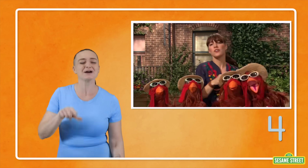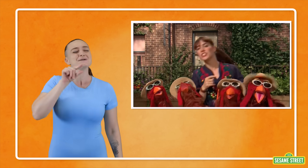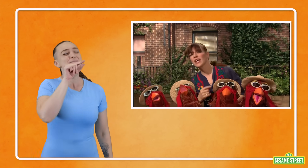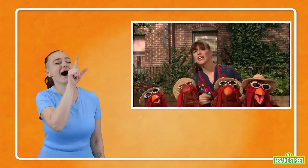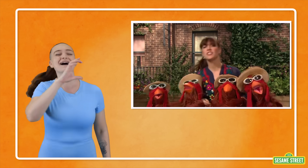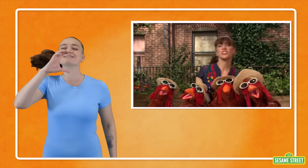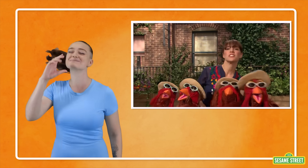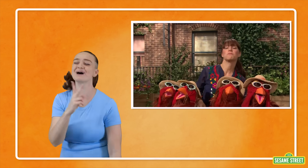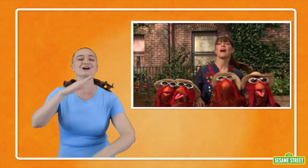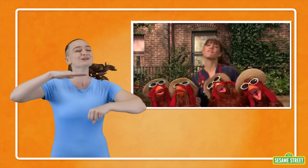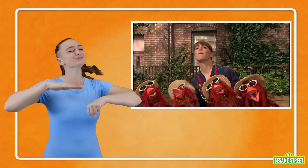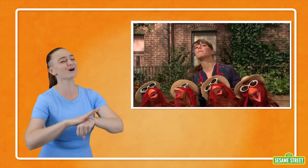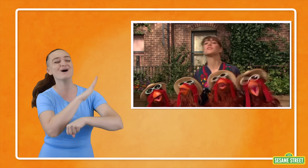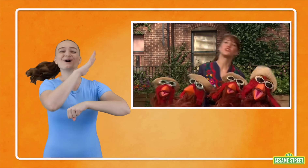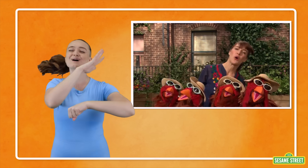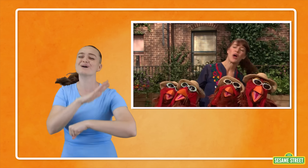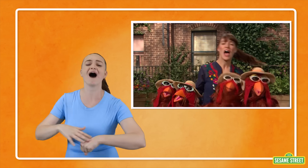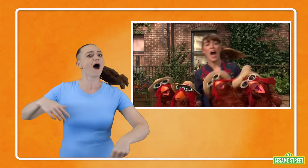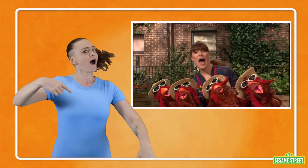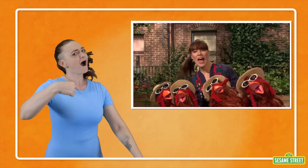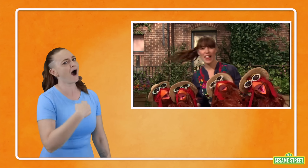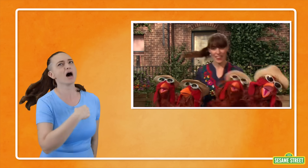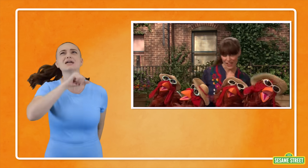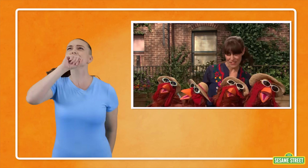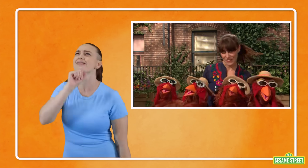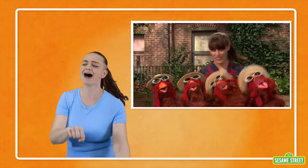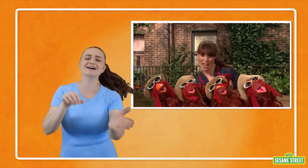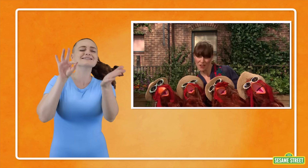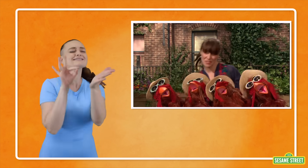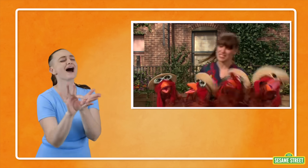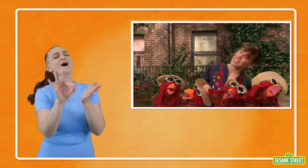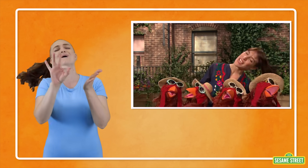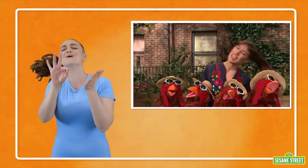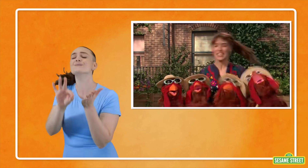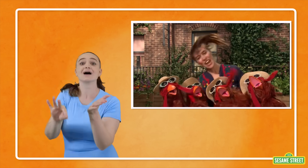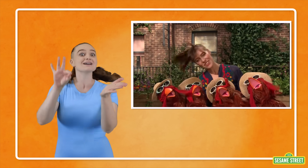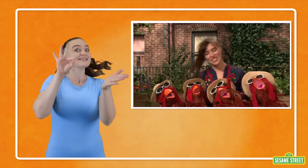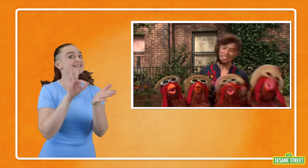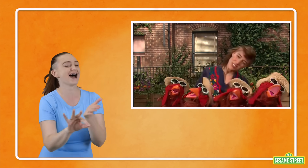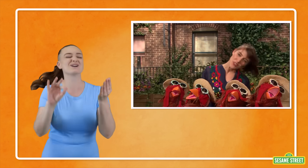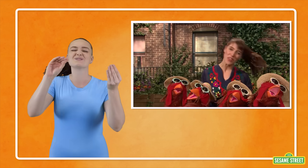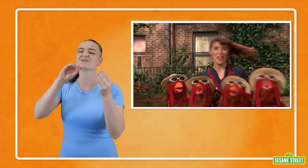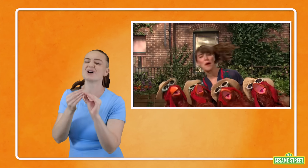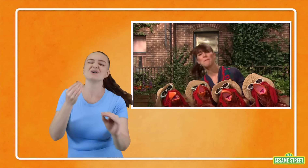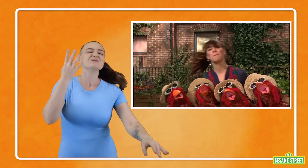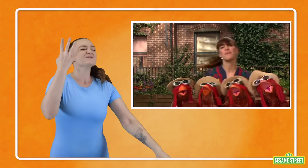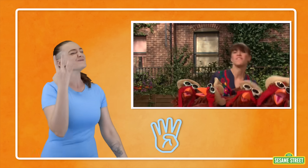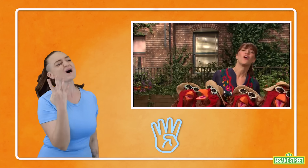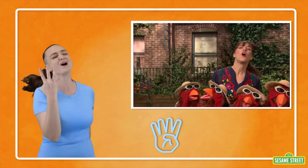Chickens just back from the shore I love counting, counting to the number four